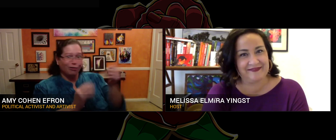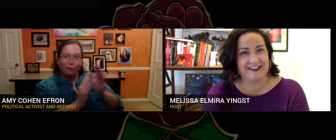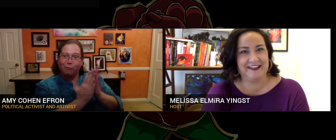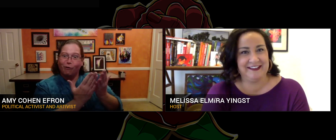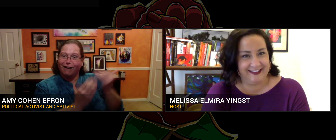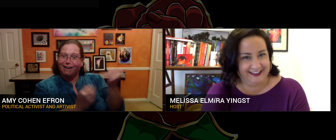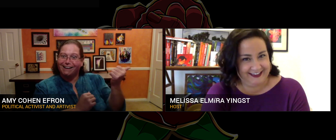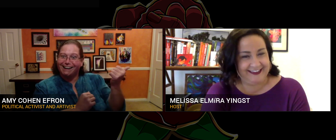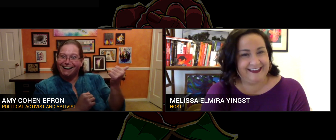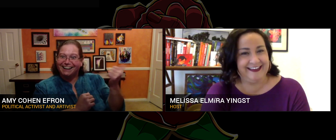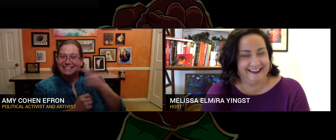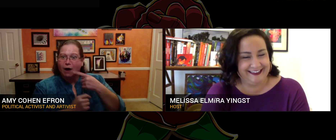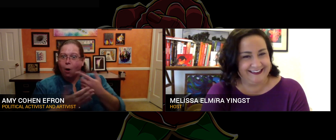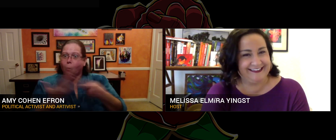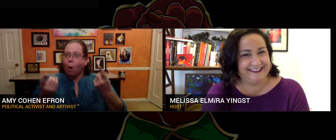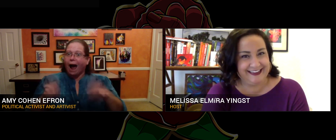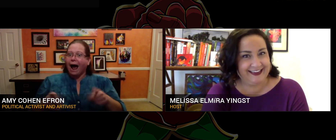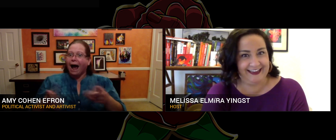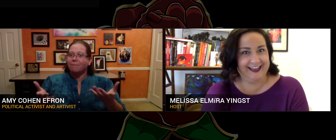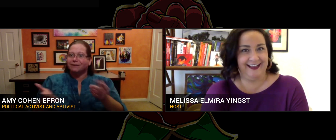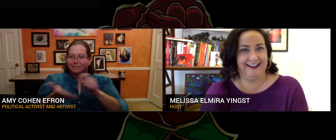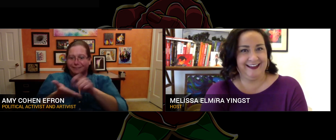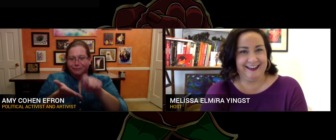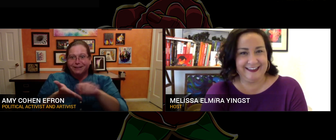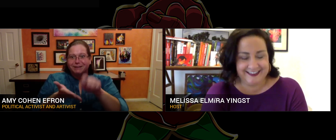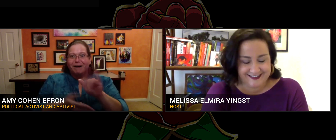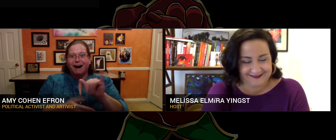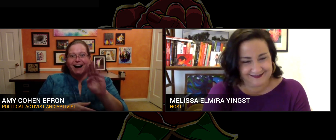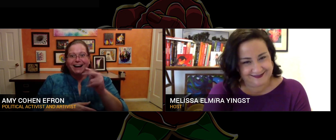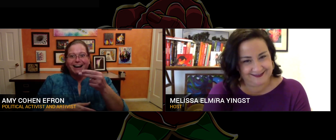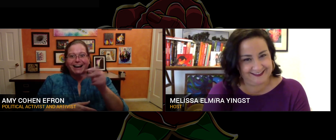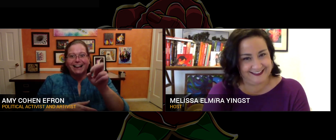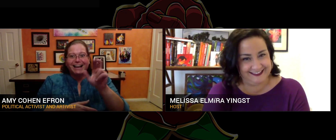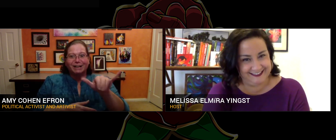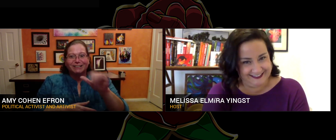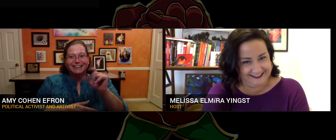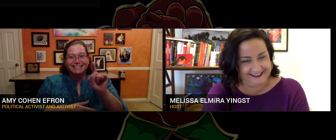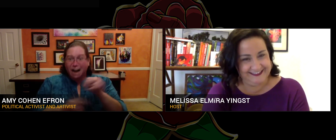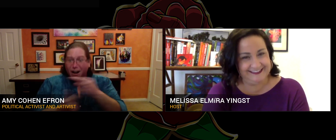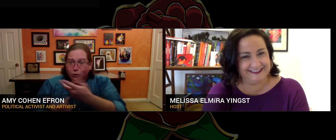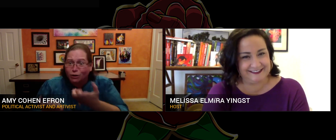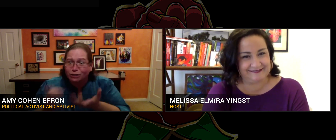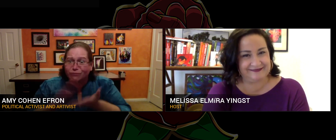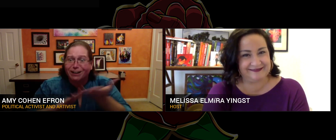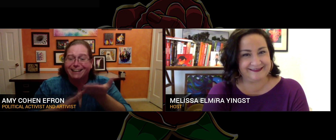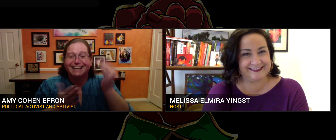I have another book that said, "What Happened," written by Hillary Clinton, herself.